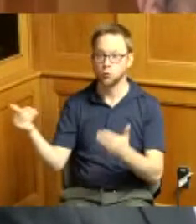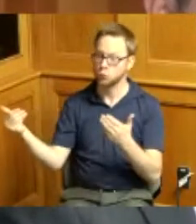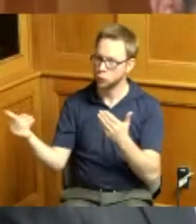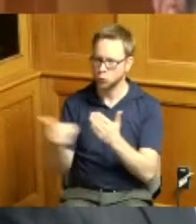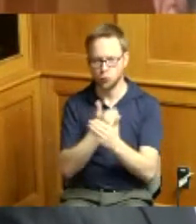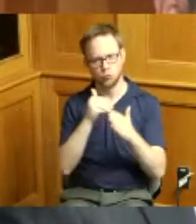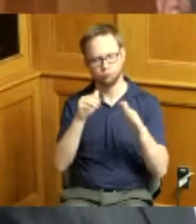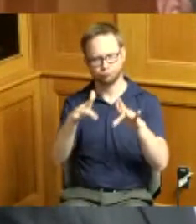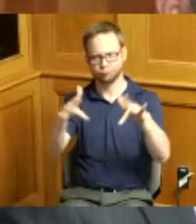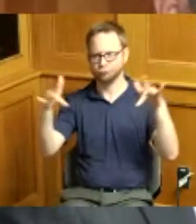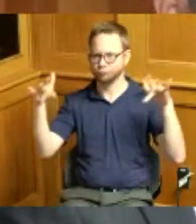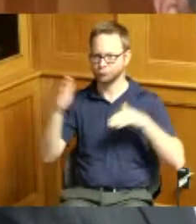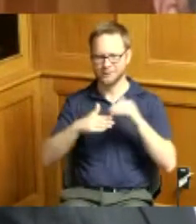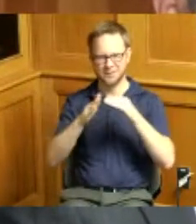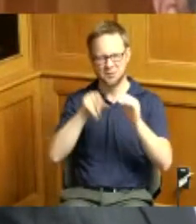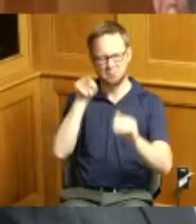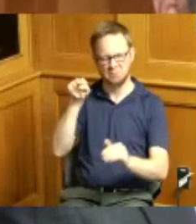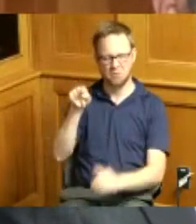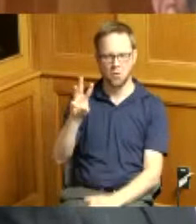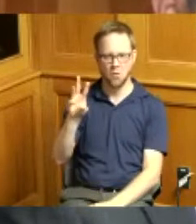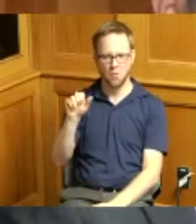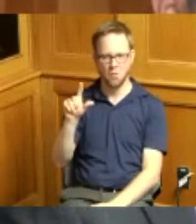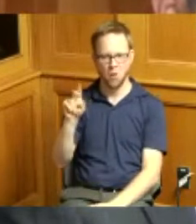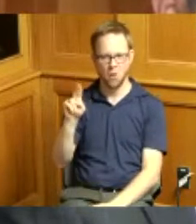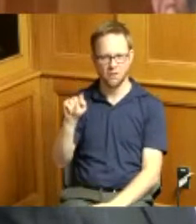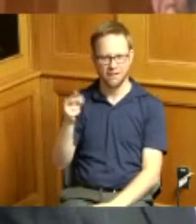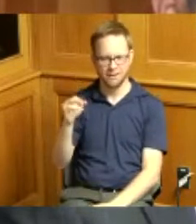up in Walnut Hills and they're really proud of being in that neighborhood and the work that they